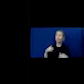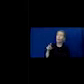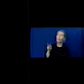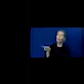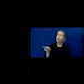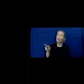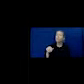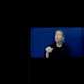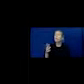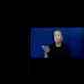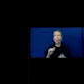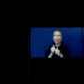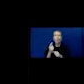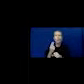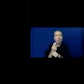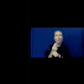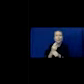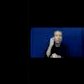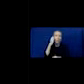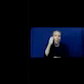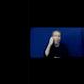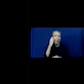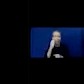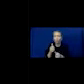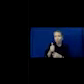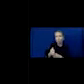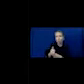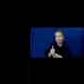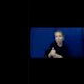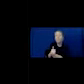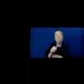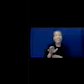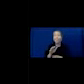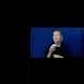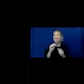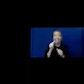his cell phone, using an eraser on a pencil.